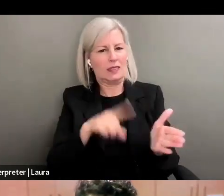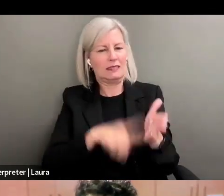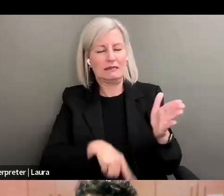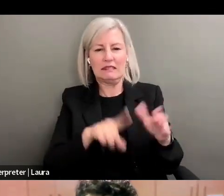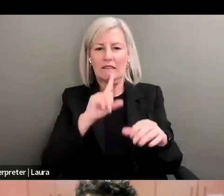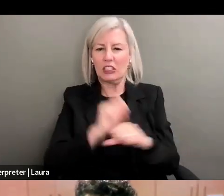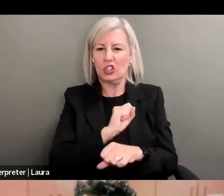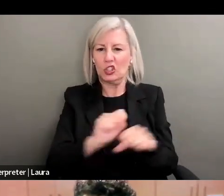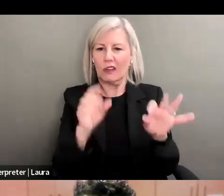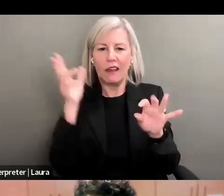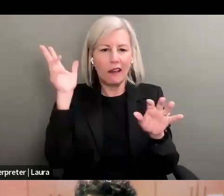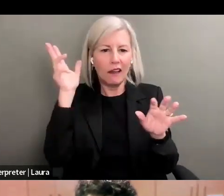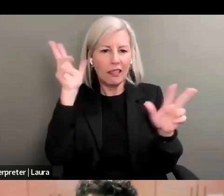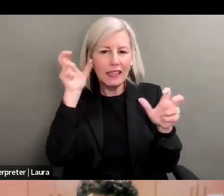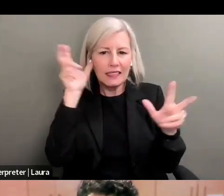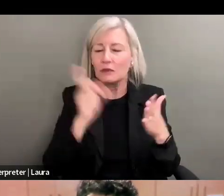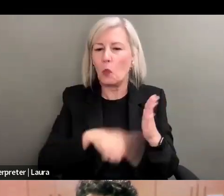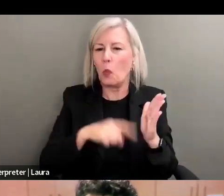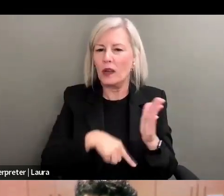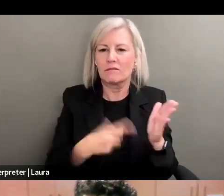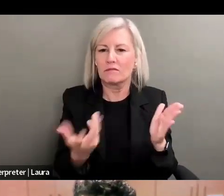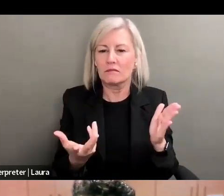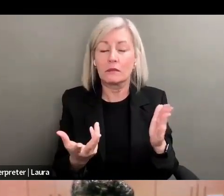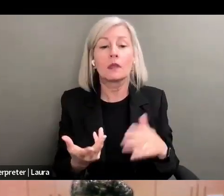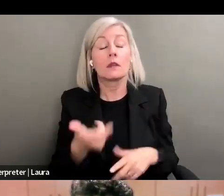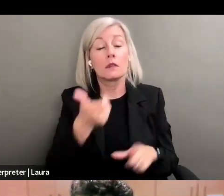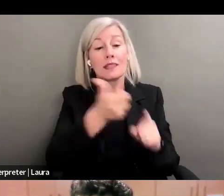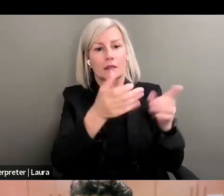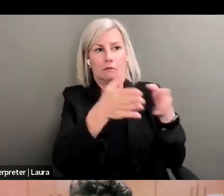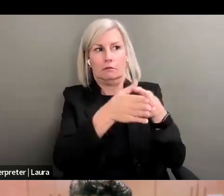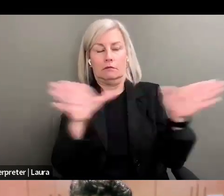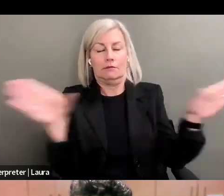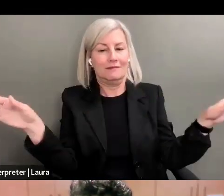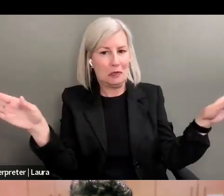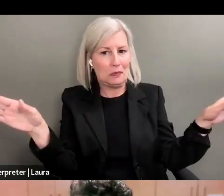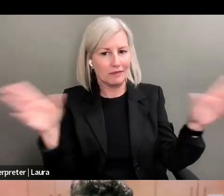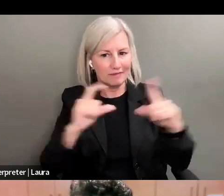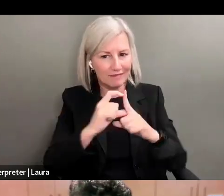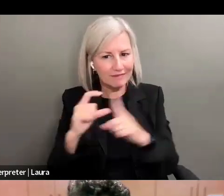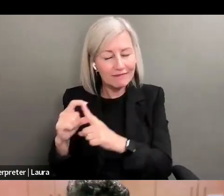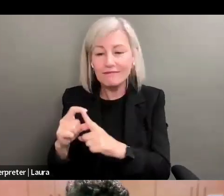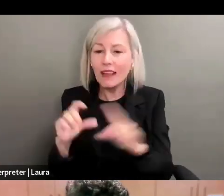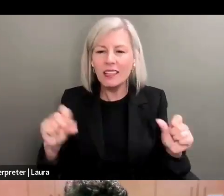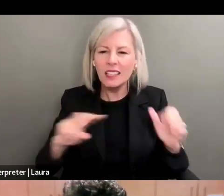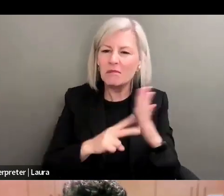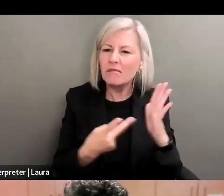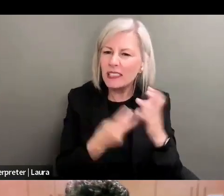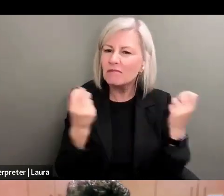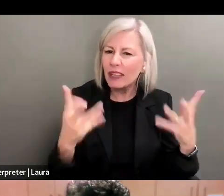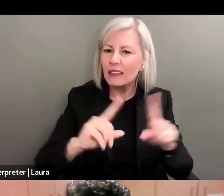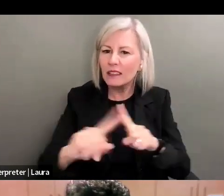Because functional listening is a very general term and it can mean a lot of different things to a lot of different people.